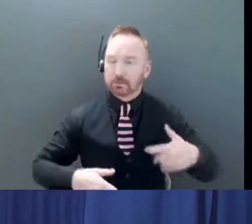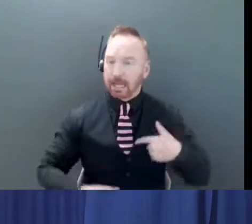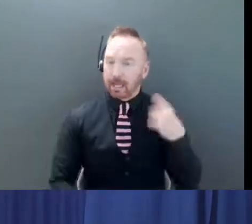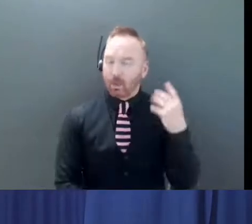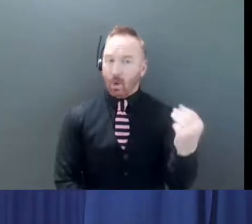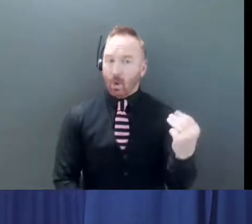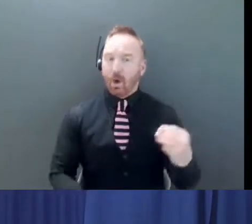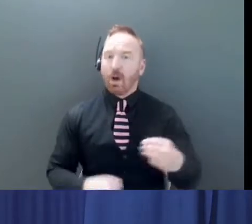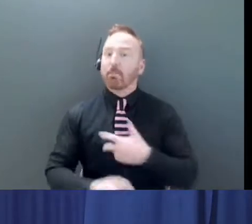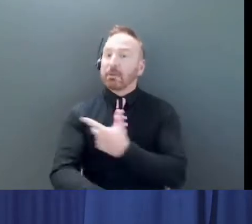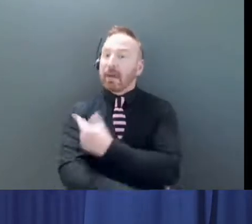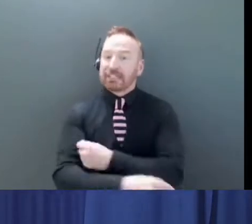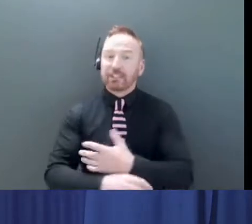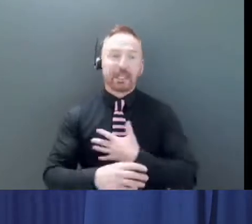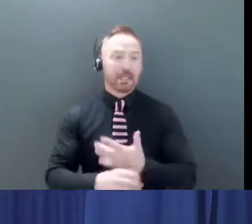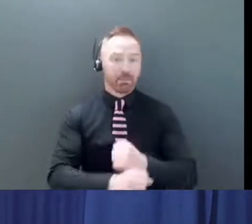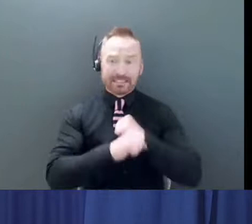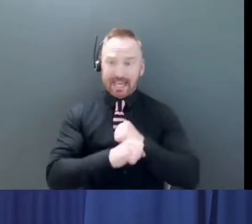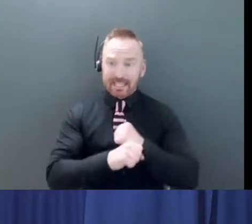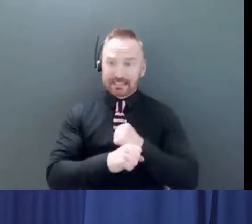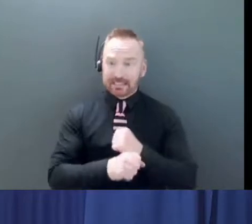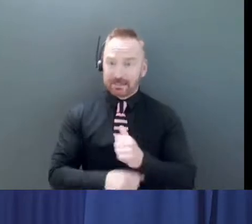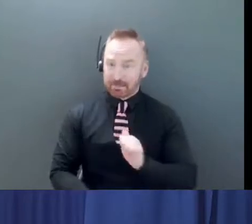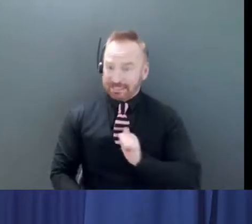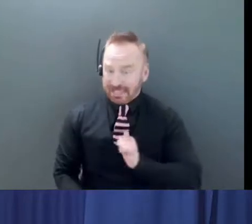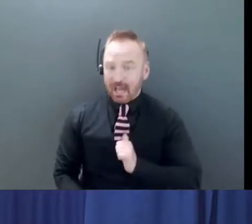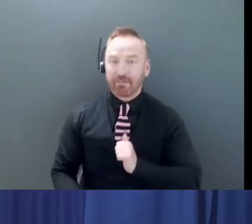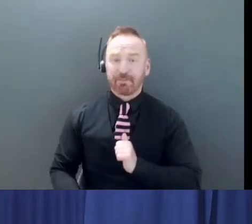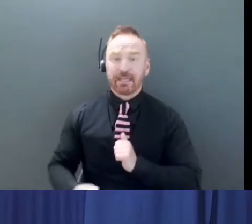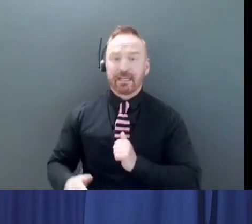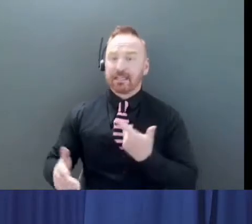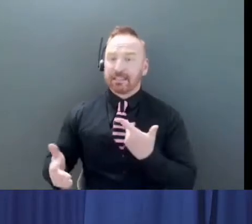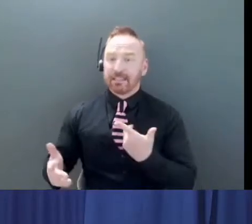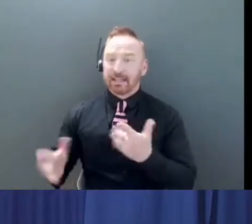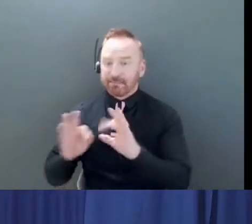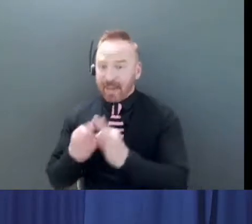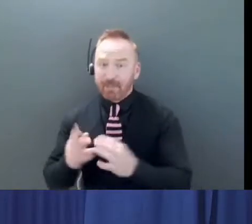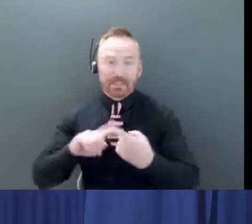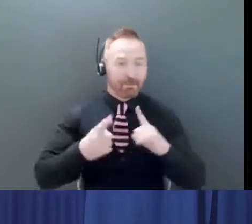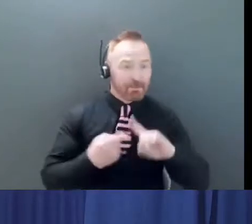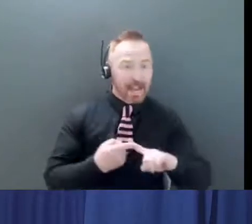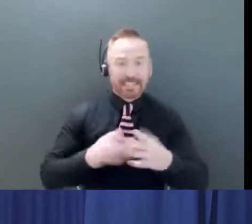family members, friends and neighbours who cannot receive the vaccine. This includes all of our students under the age of 12 who